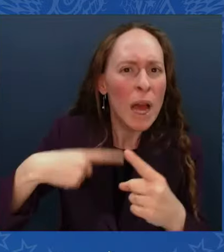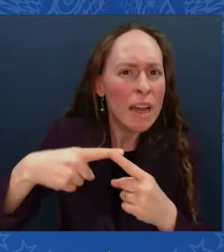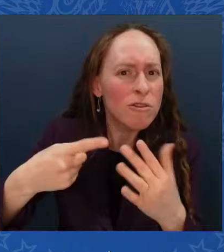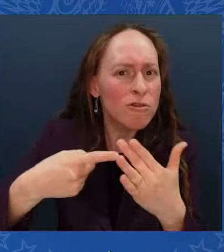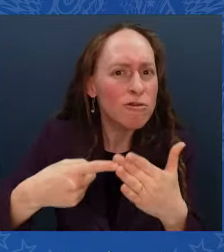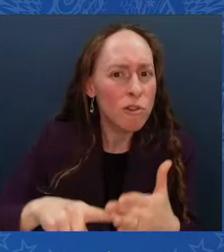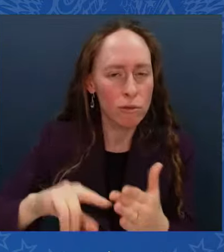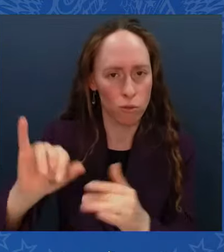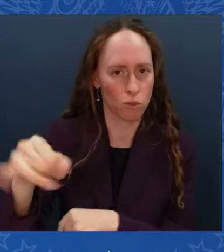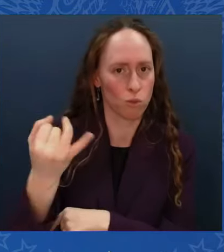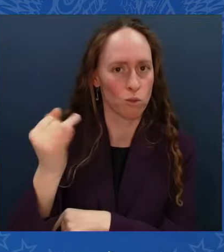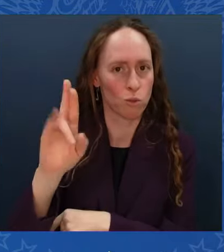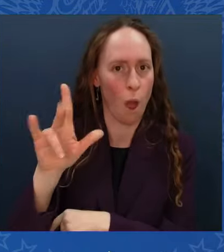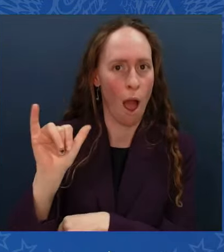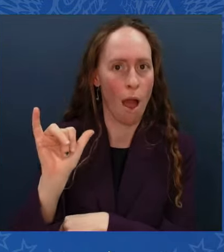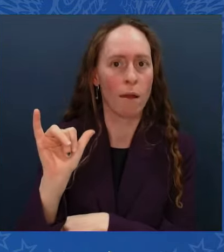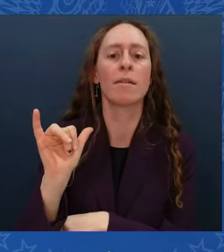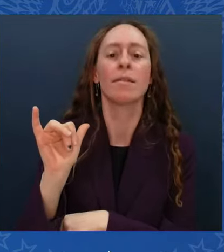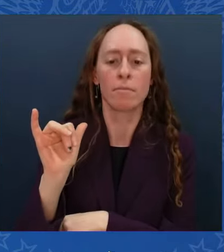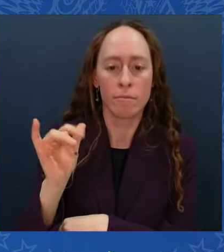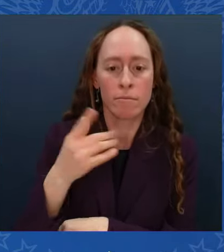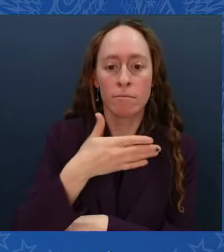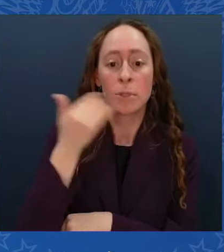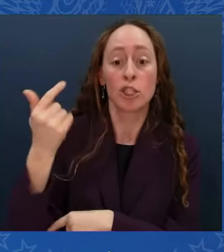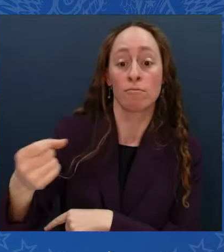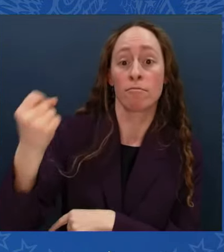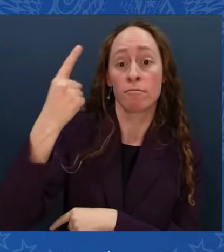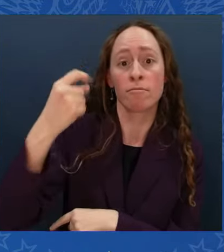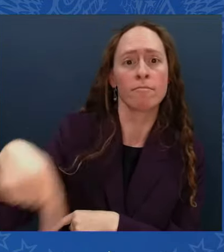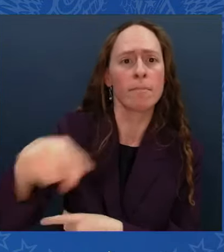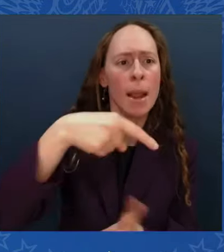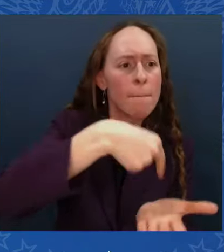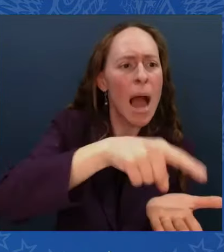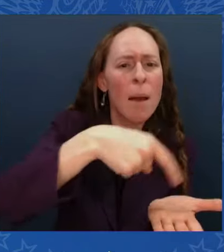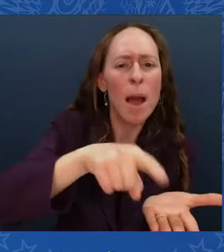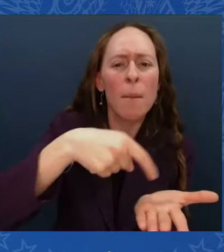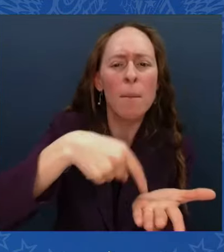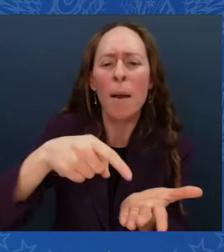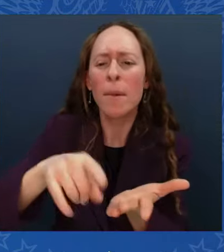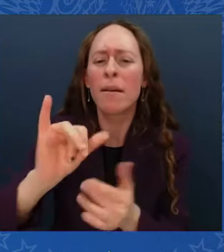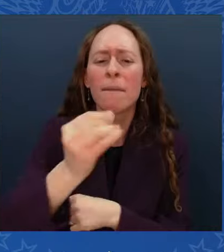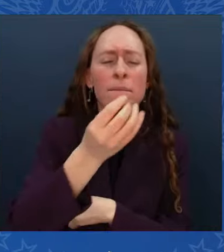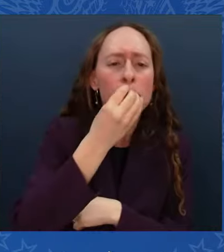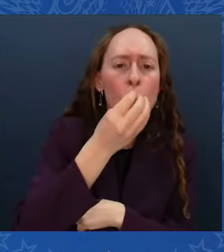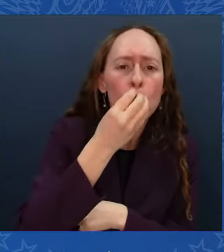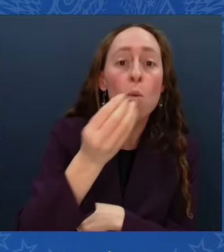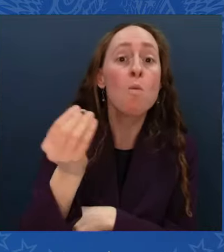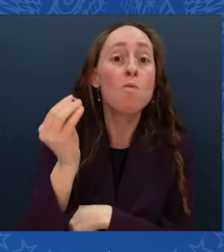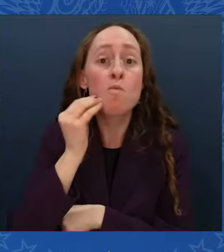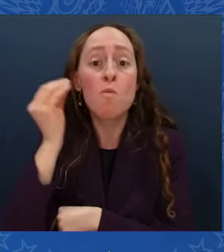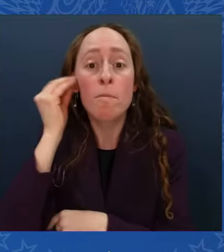Already 7.5 million Americans have enrolled in this so-called SAVE Plan. And there's more than 4 million of those borrowers